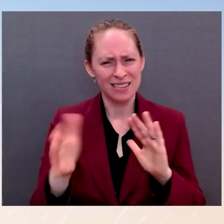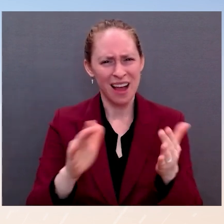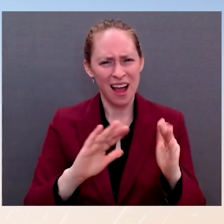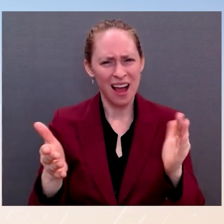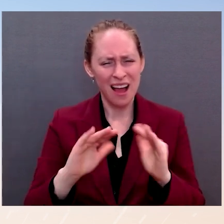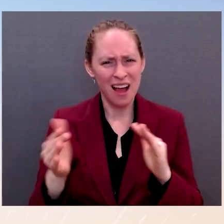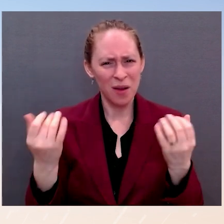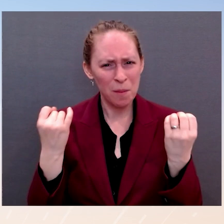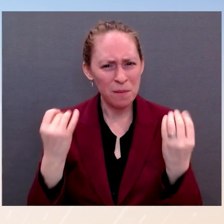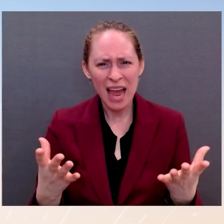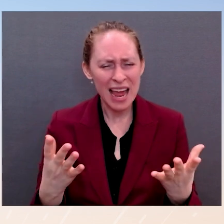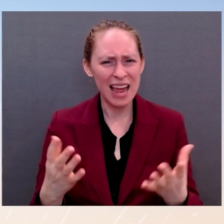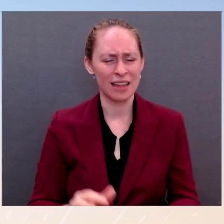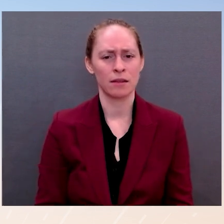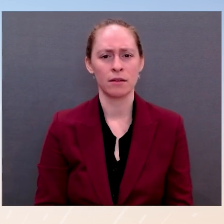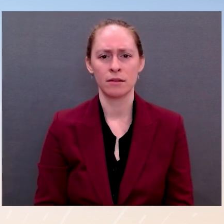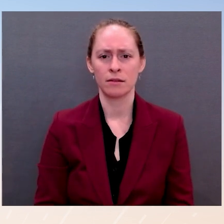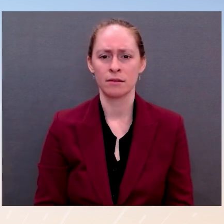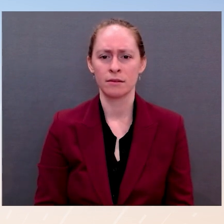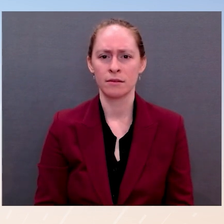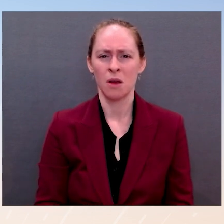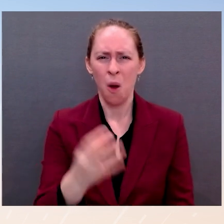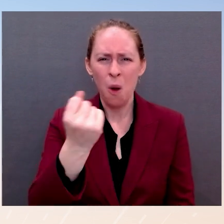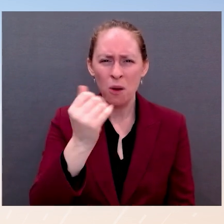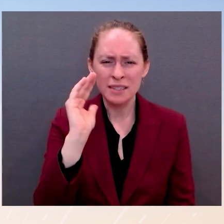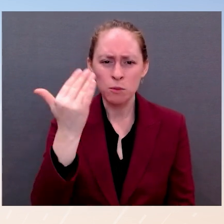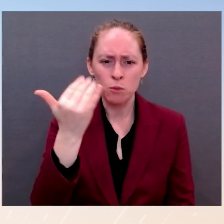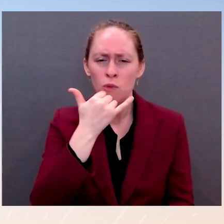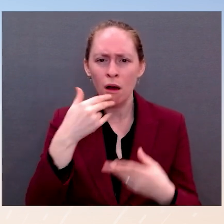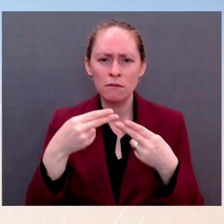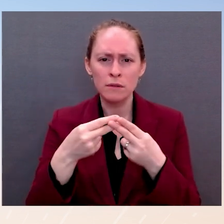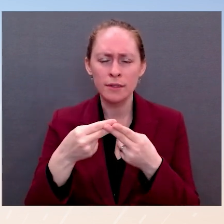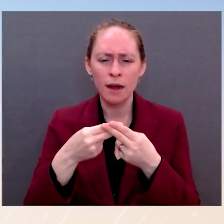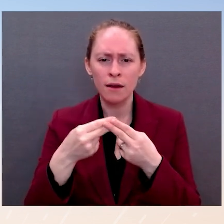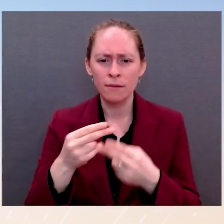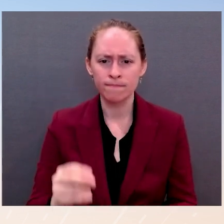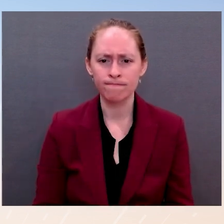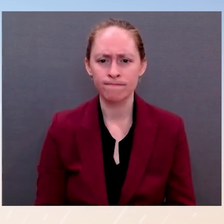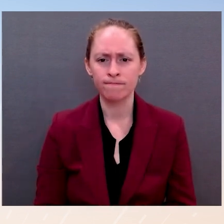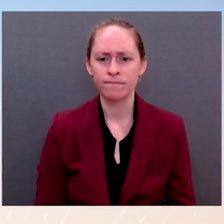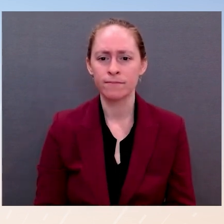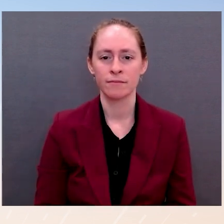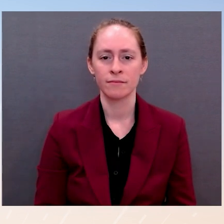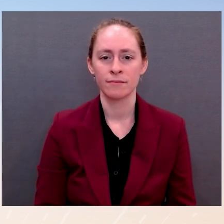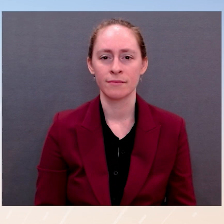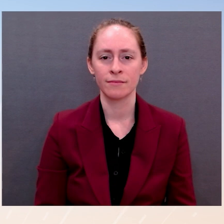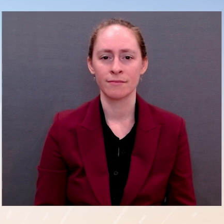I apologize. Am I on the.